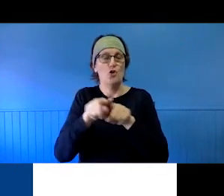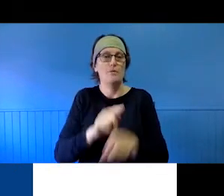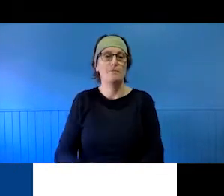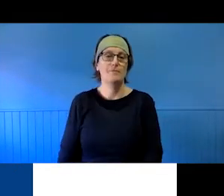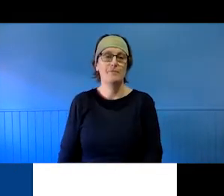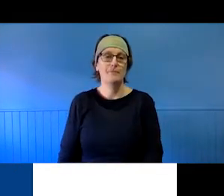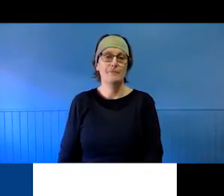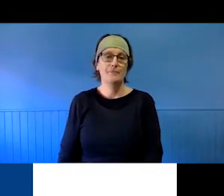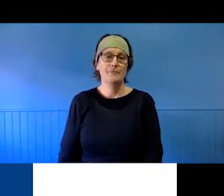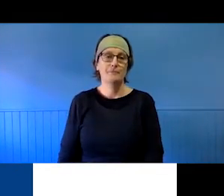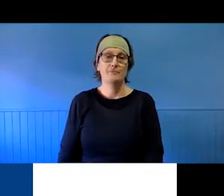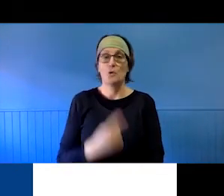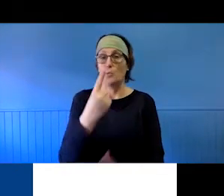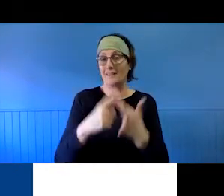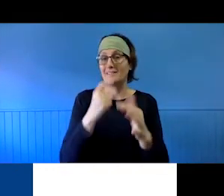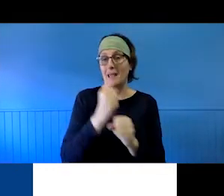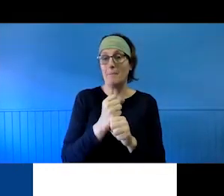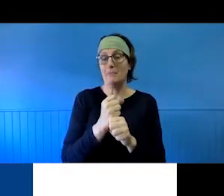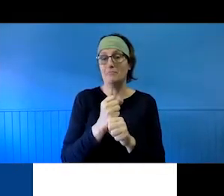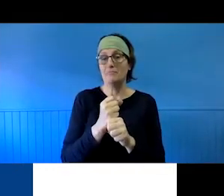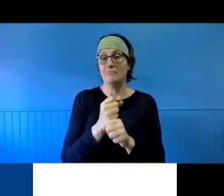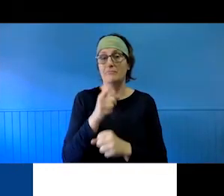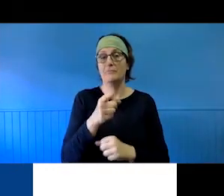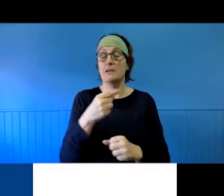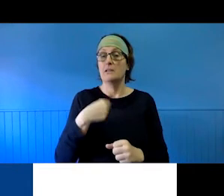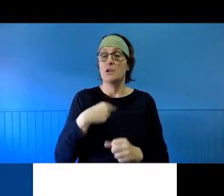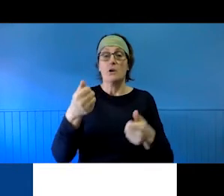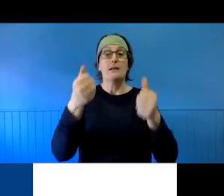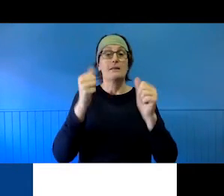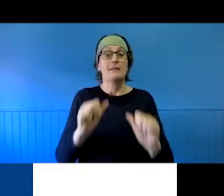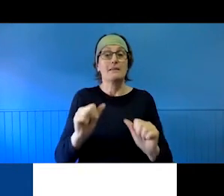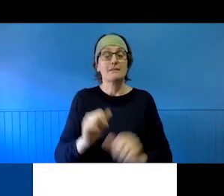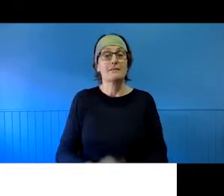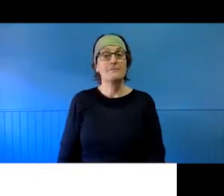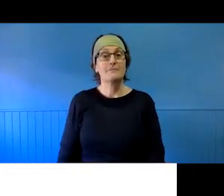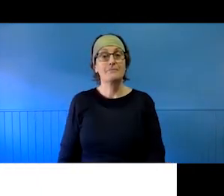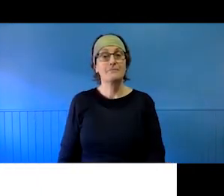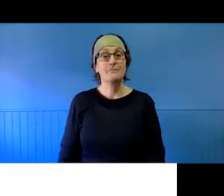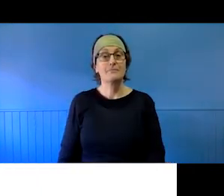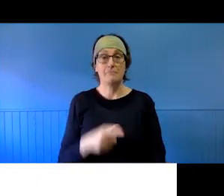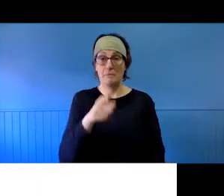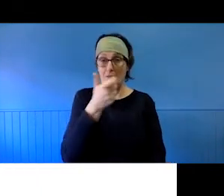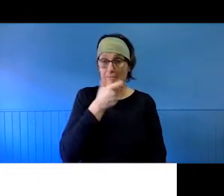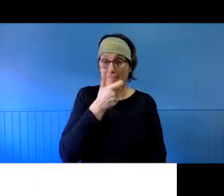This is just an afternoon example of what I've done. As we move to the next slide you're probably going to giggle but